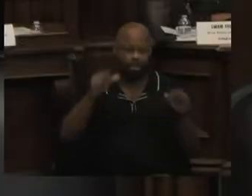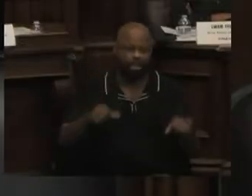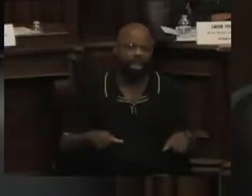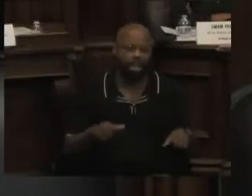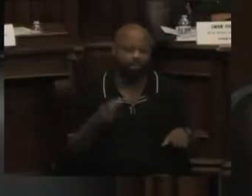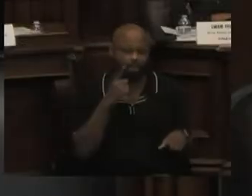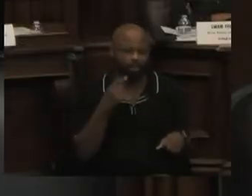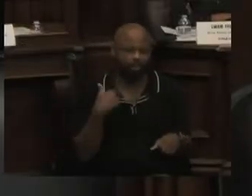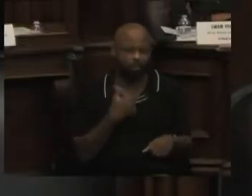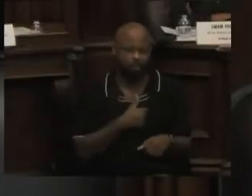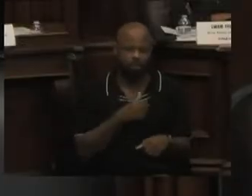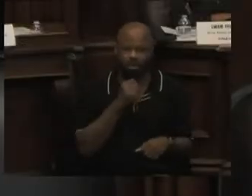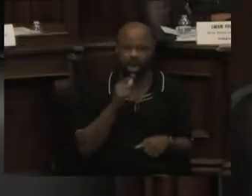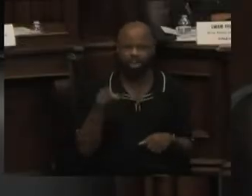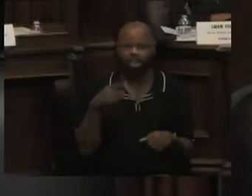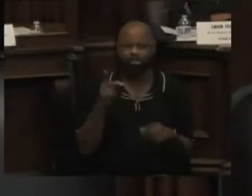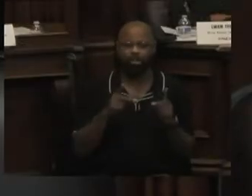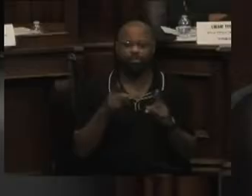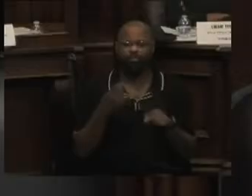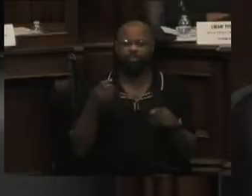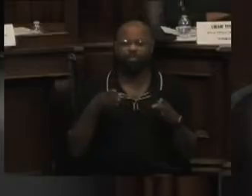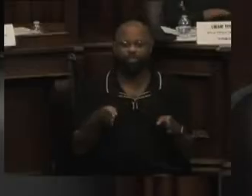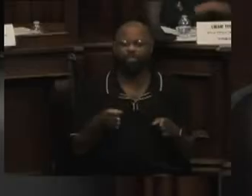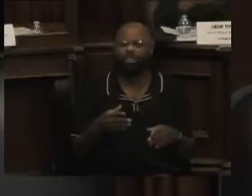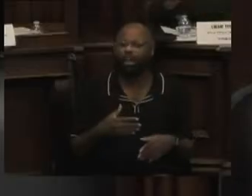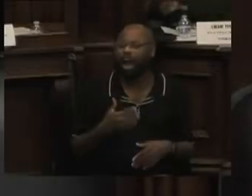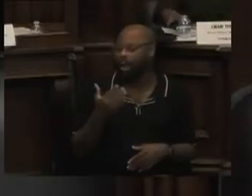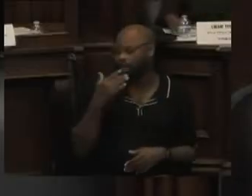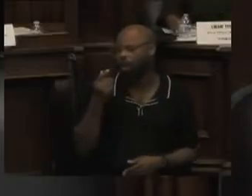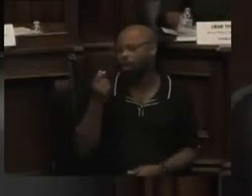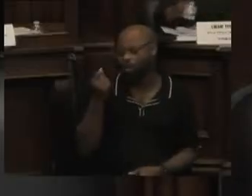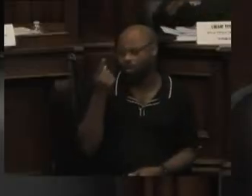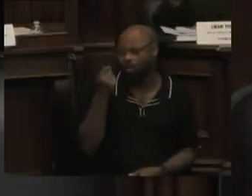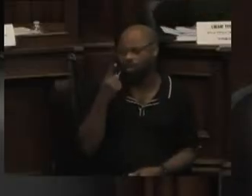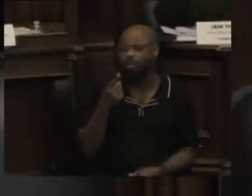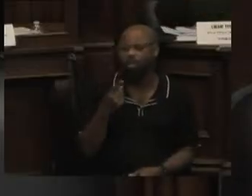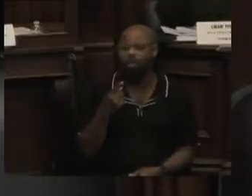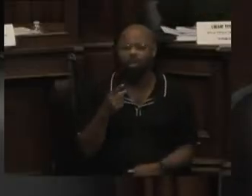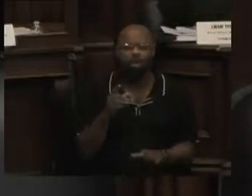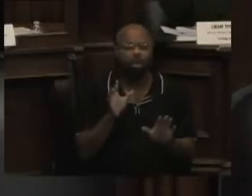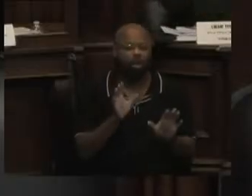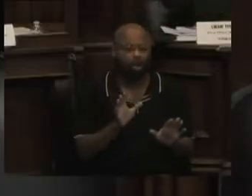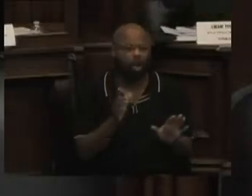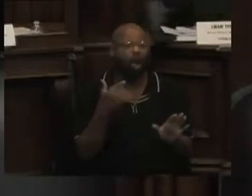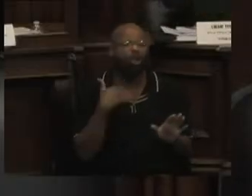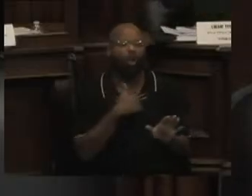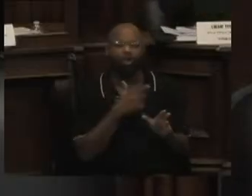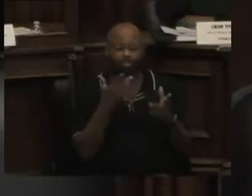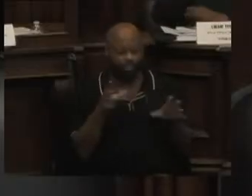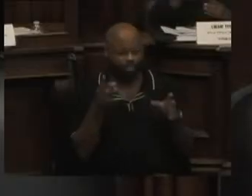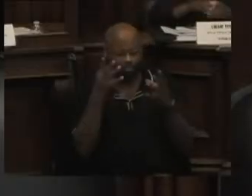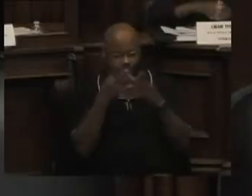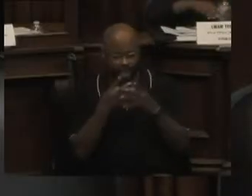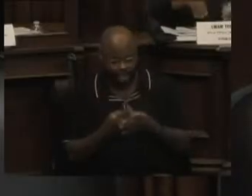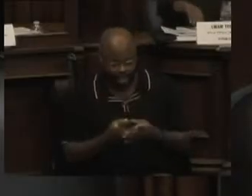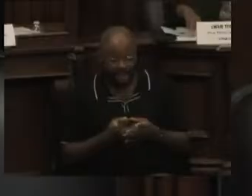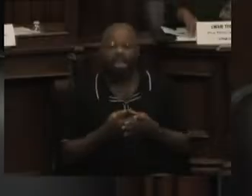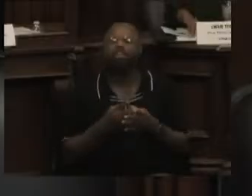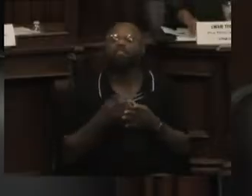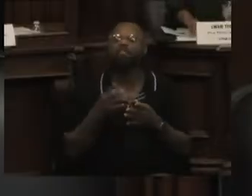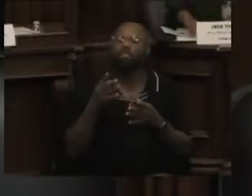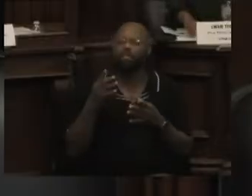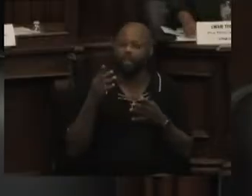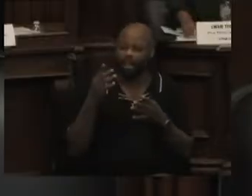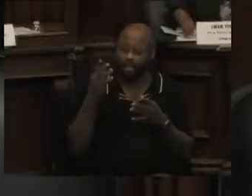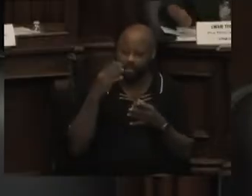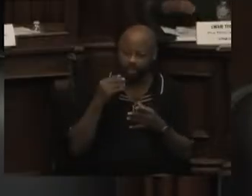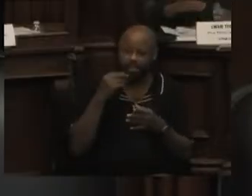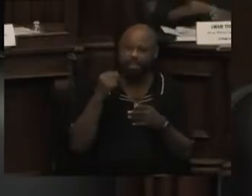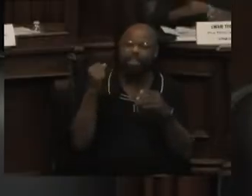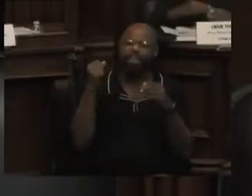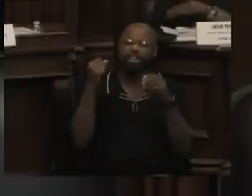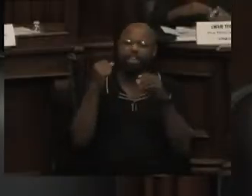given. I understand that, but